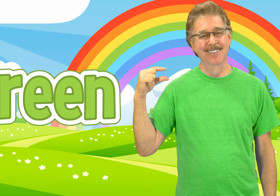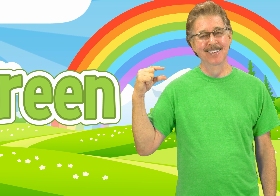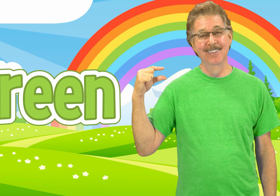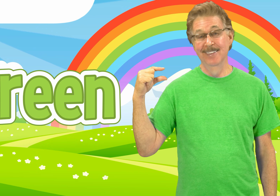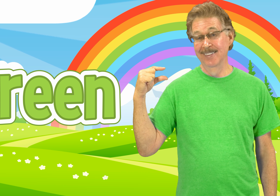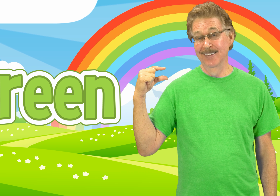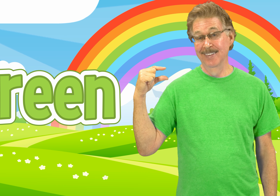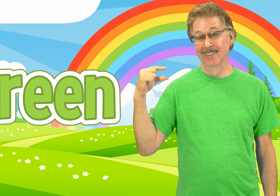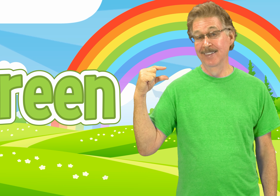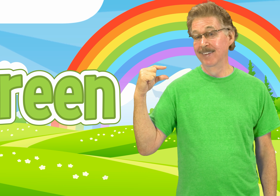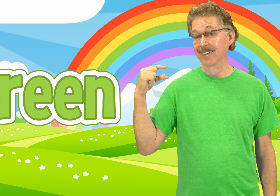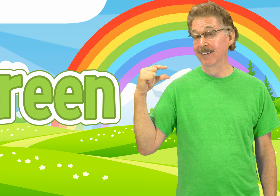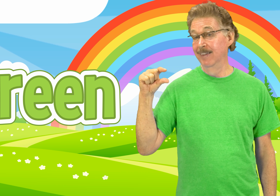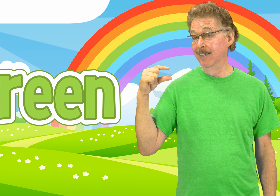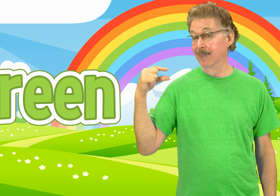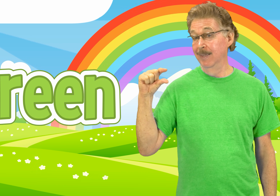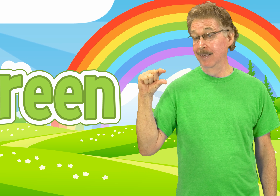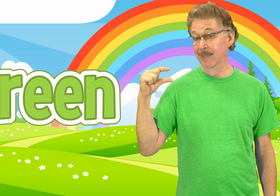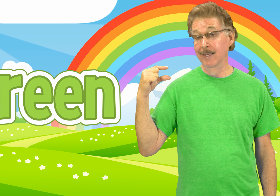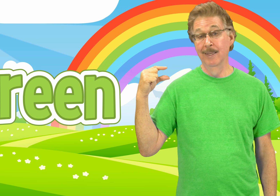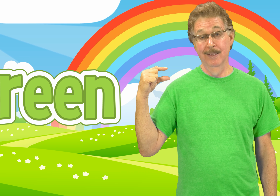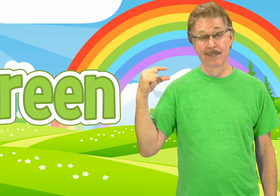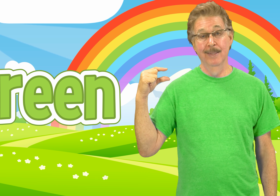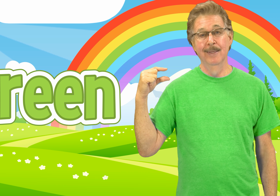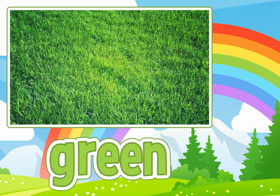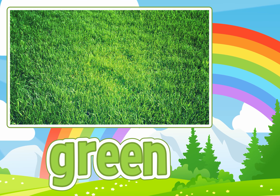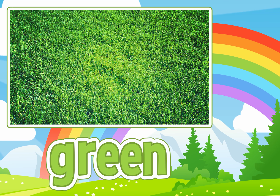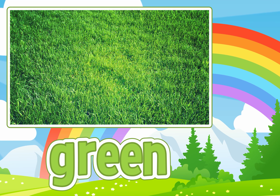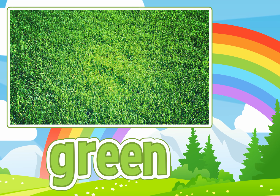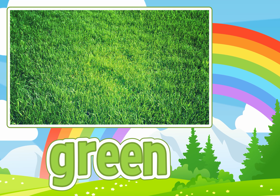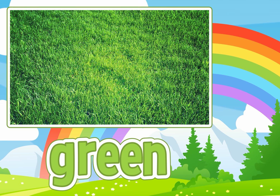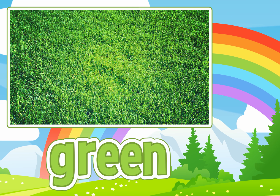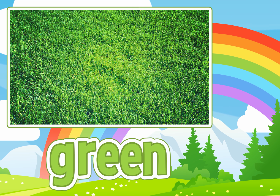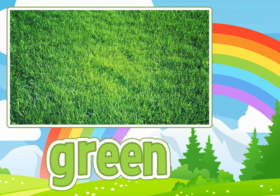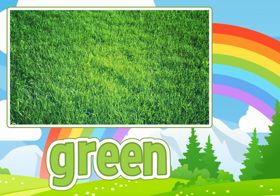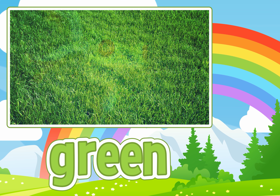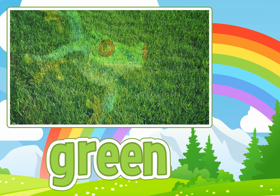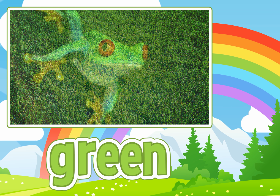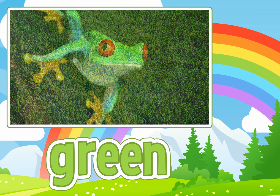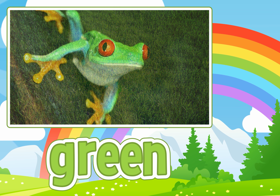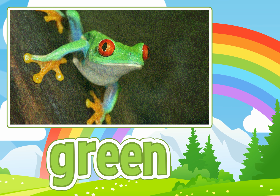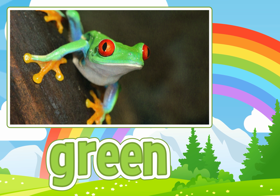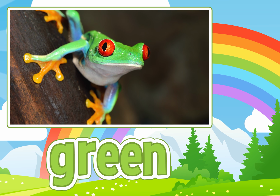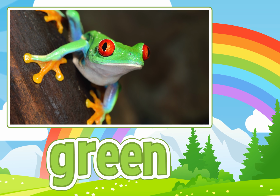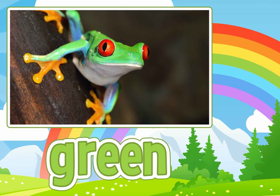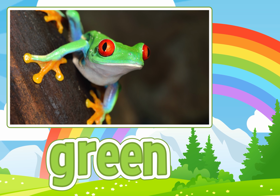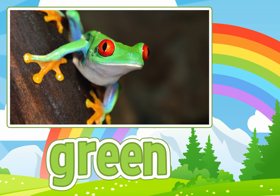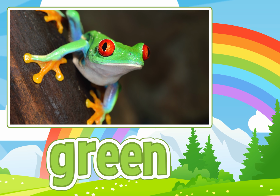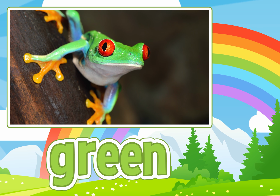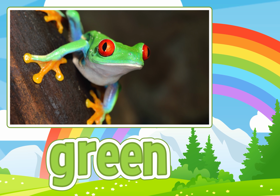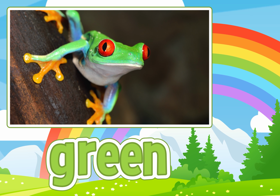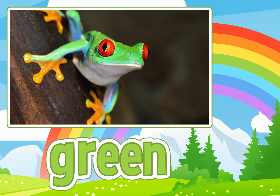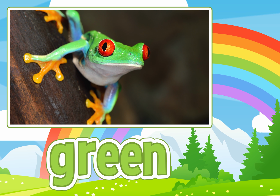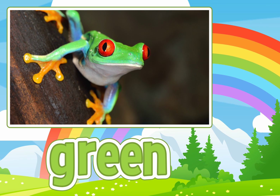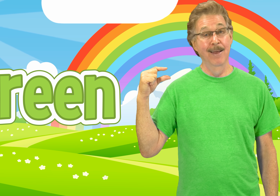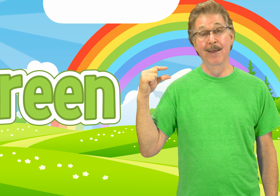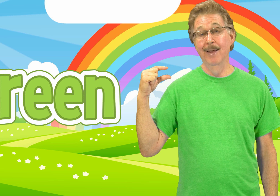This is the sign for green Green grass A green frog